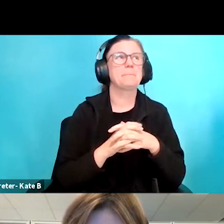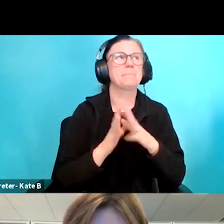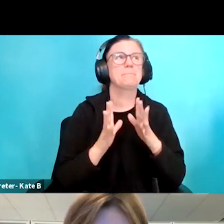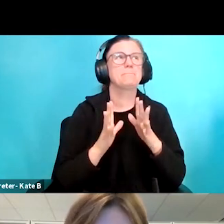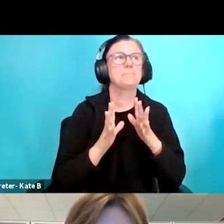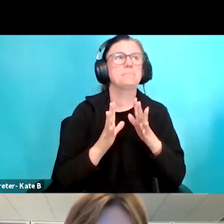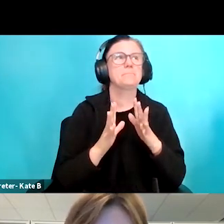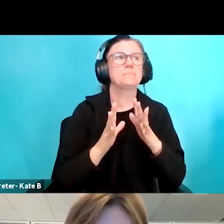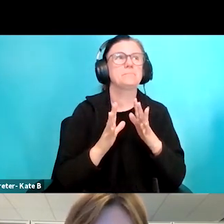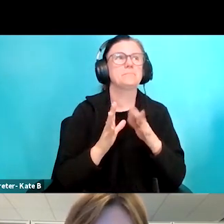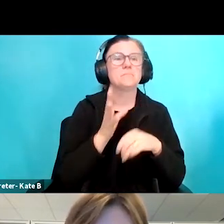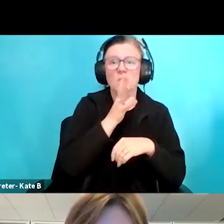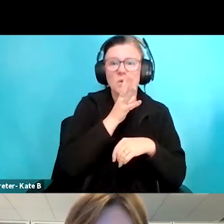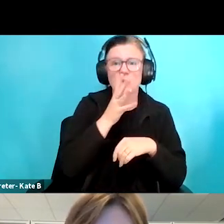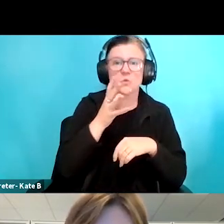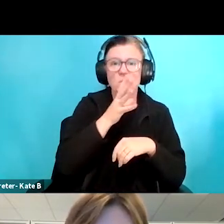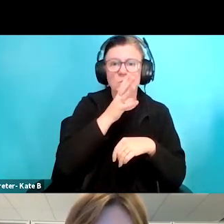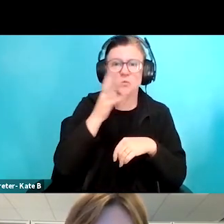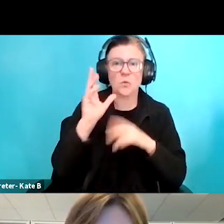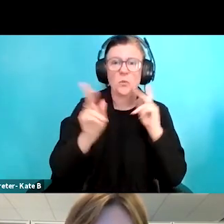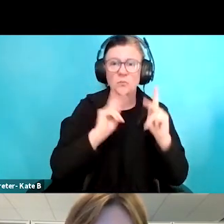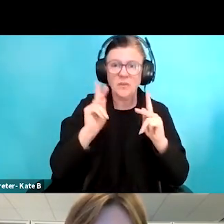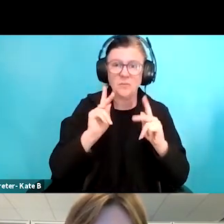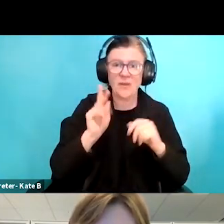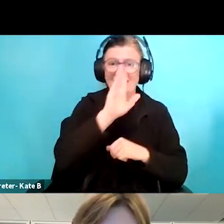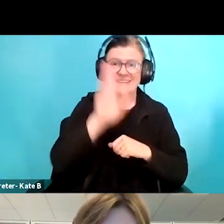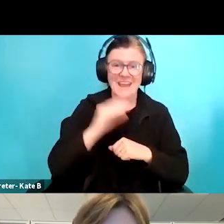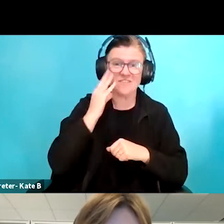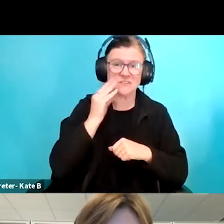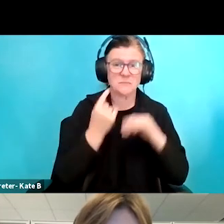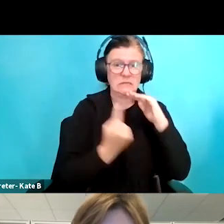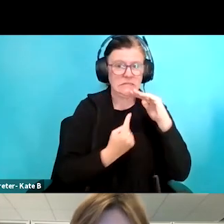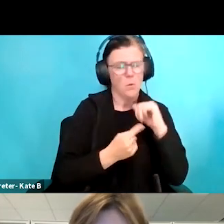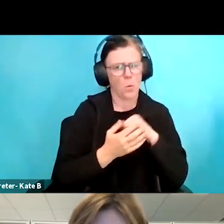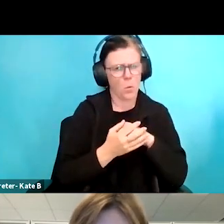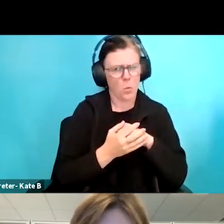rural people don’t experience social isolation and loneliness. I just am saying that they don’t